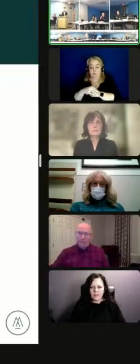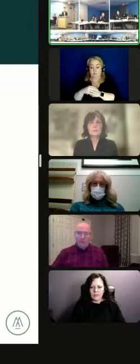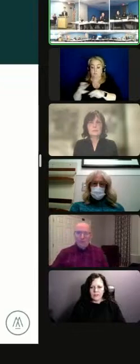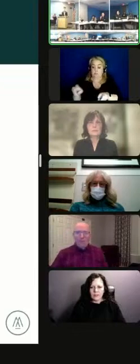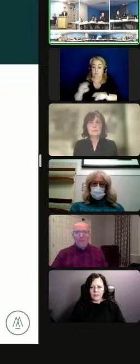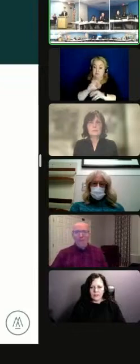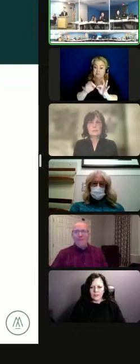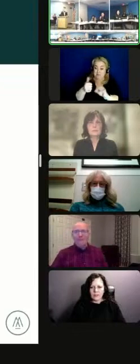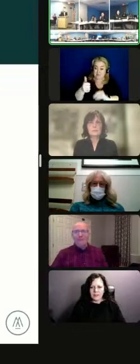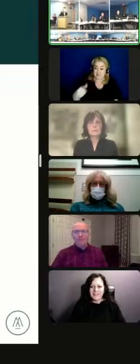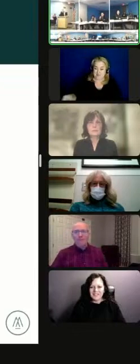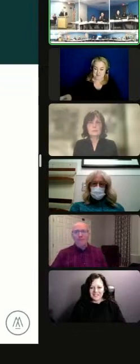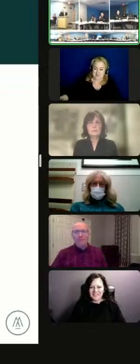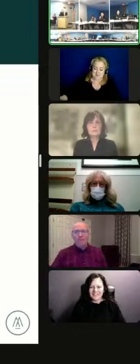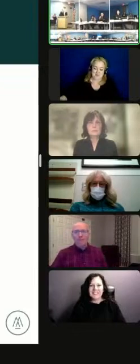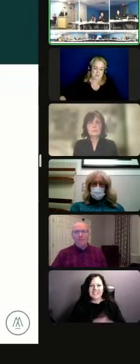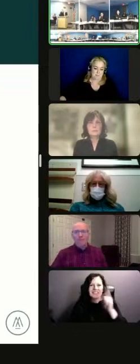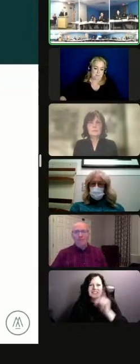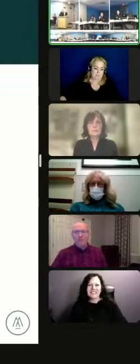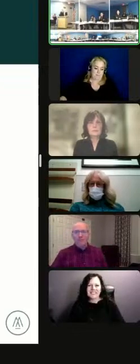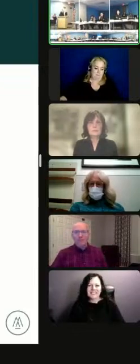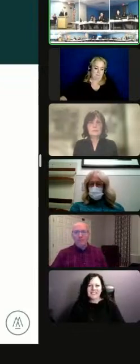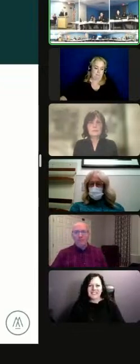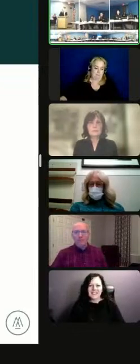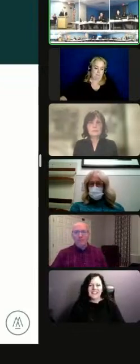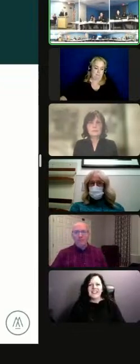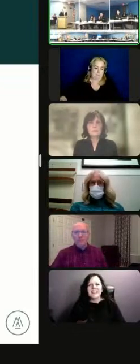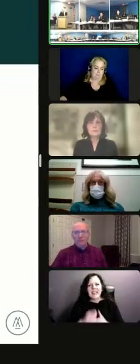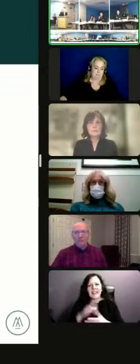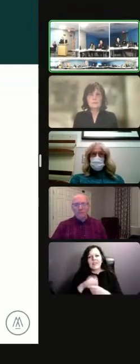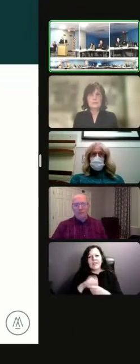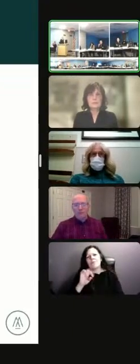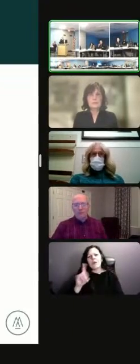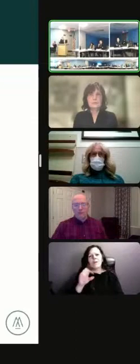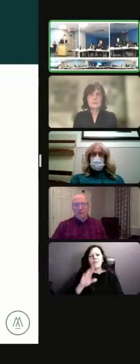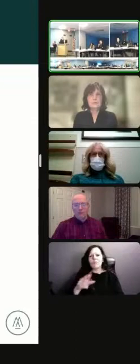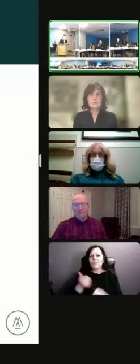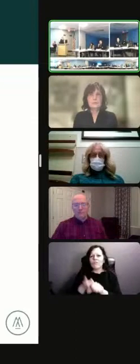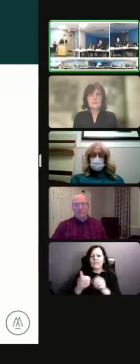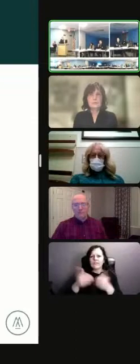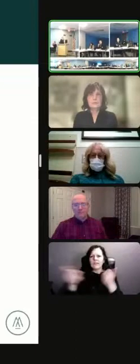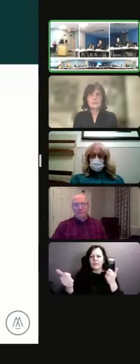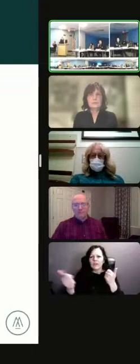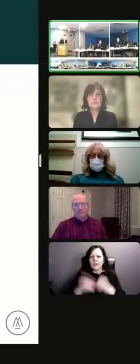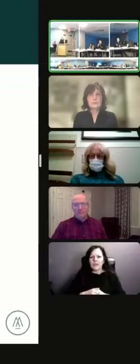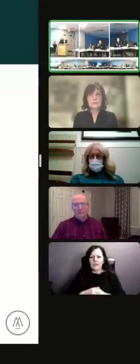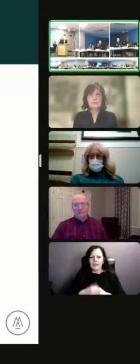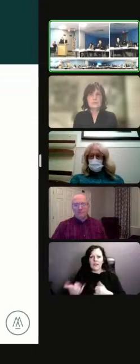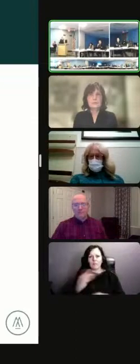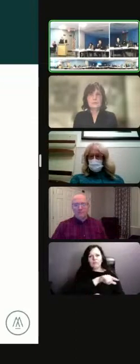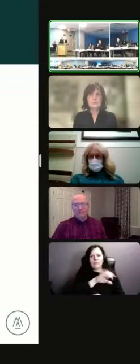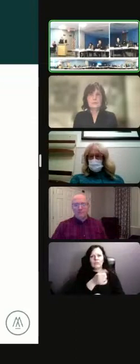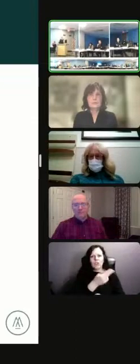THE LEVY IF OTHER GOVERNMENTS PASS THEIR LOCAL OPTION LEVIES